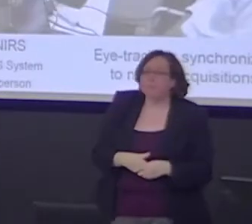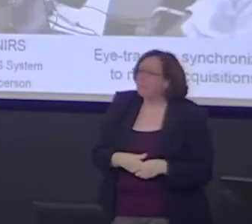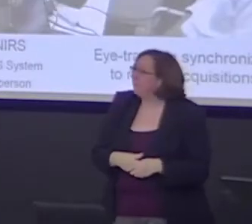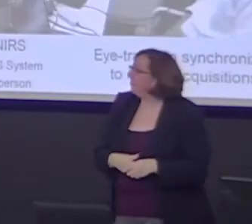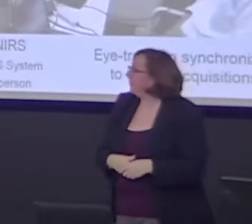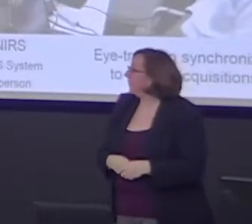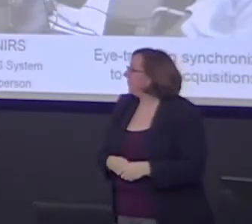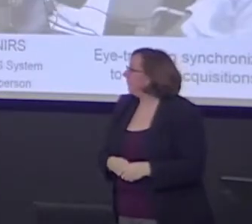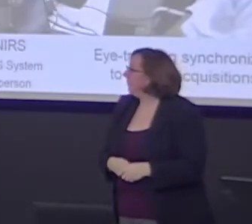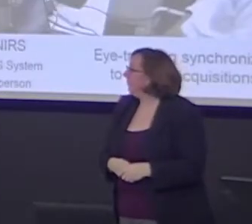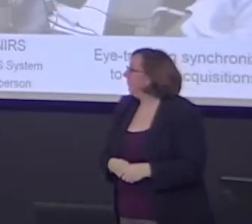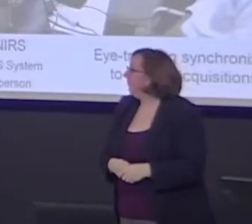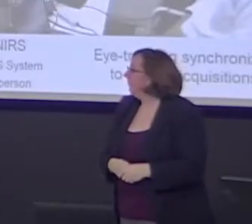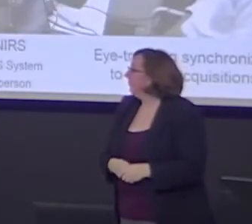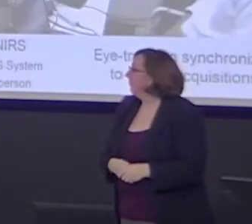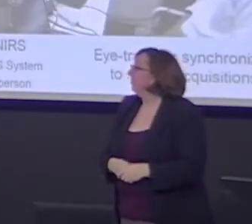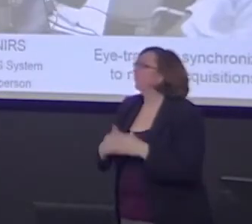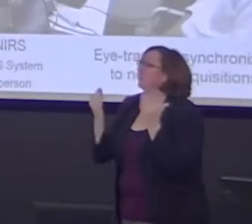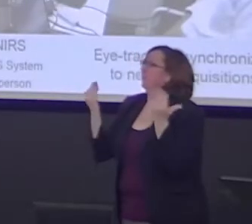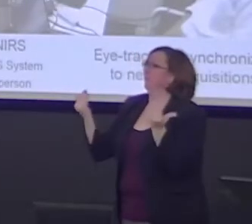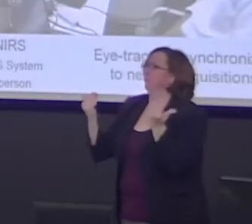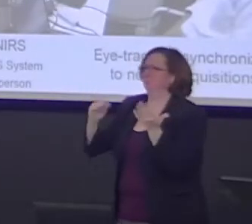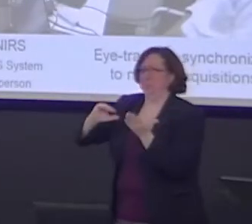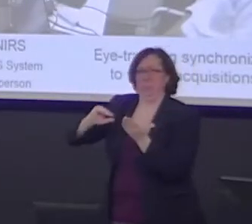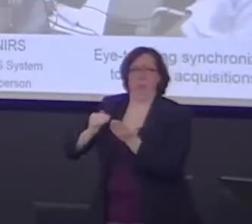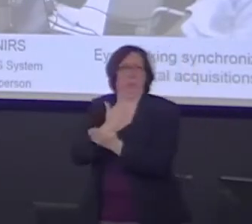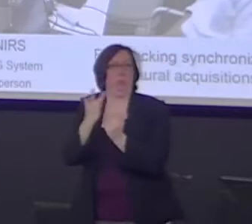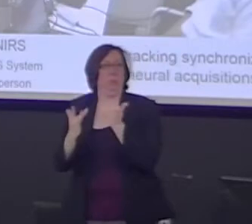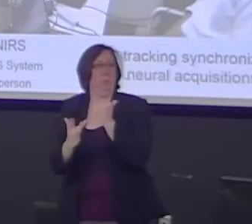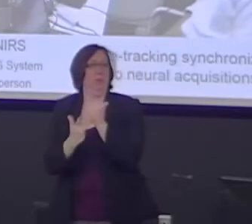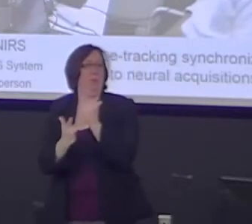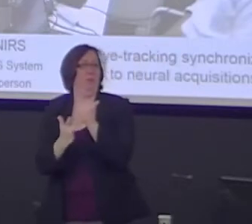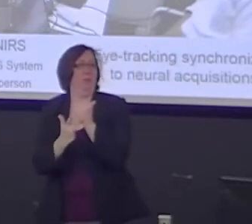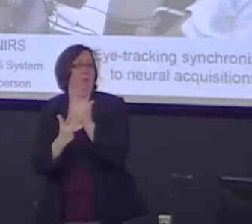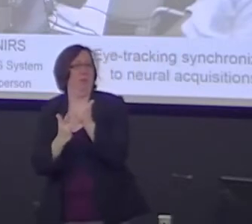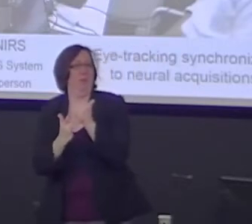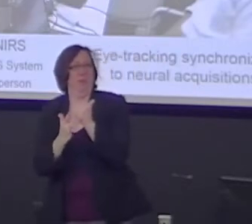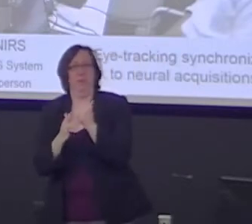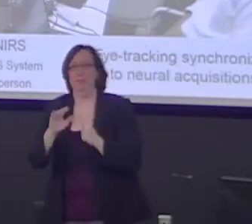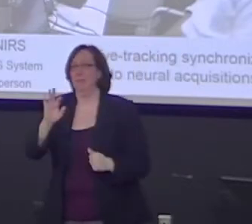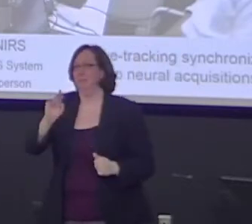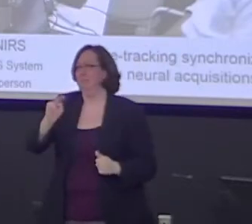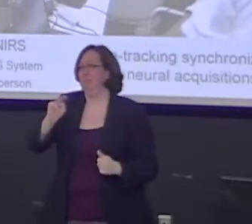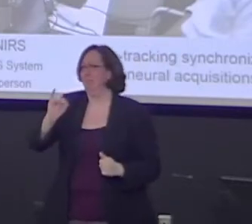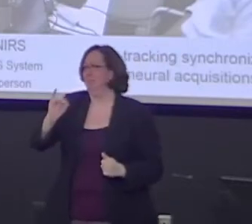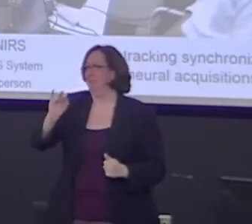But now we have a new technology, near-infrared spectroscopy which measures